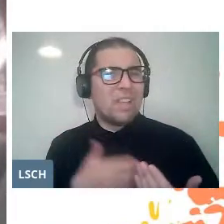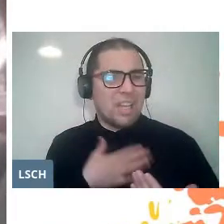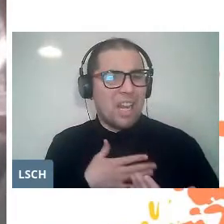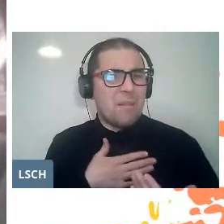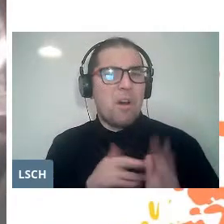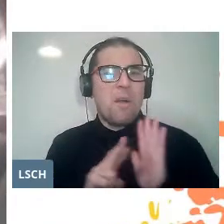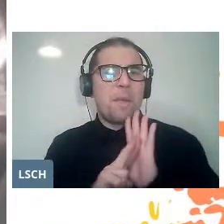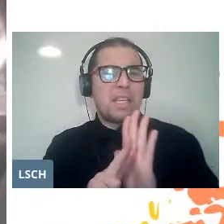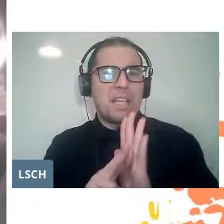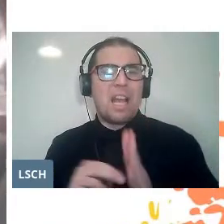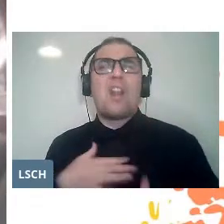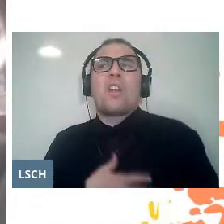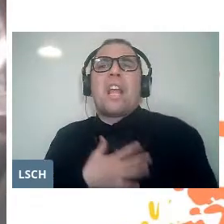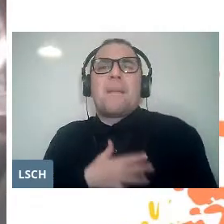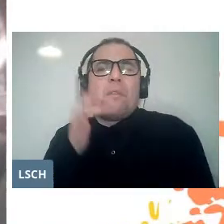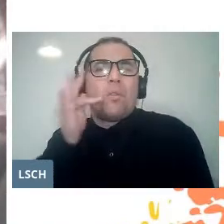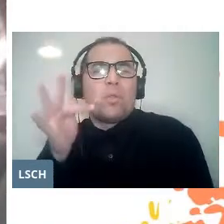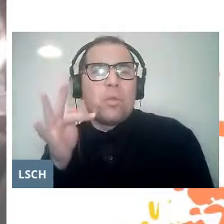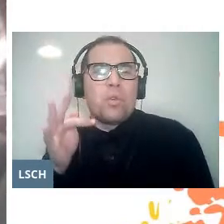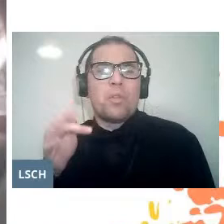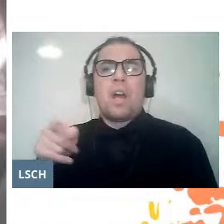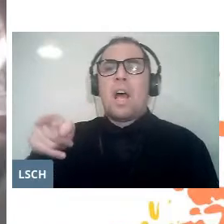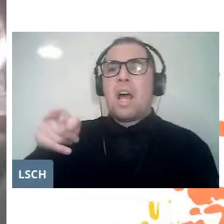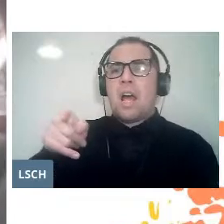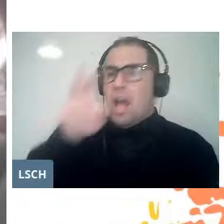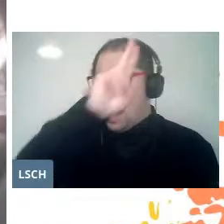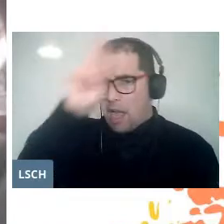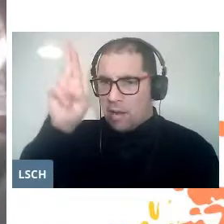their aspirations to Count Nicholas.